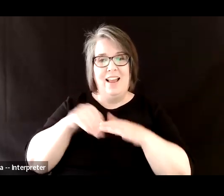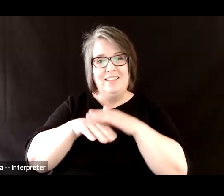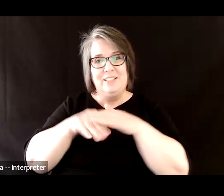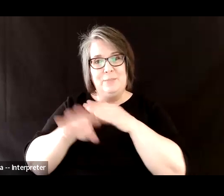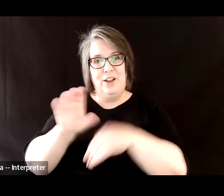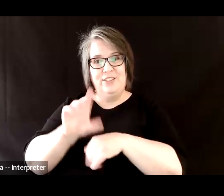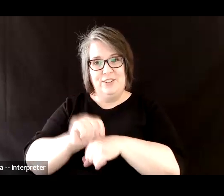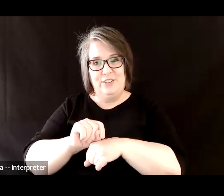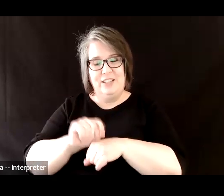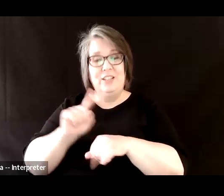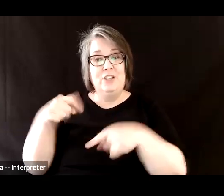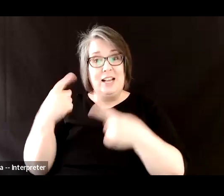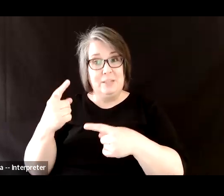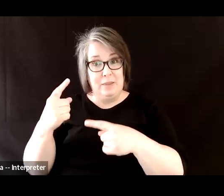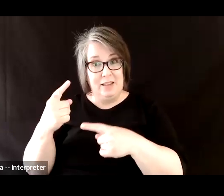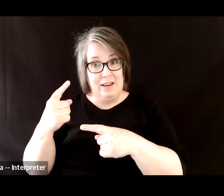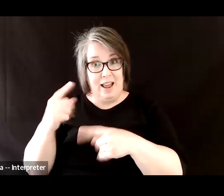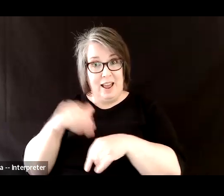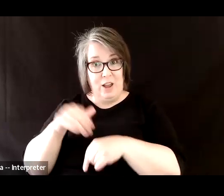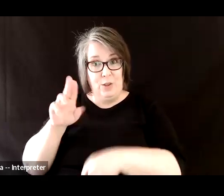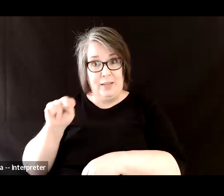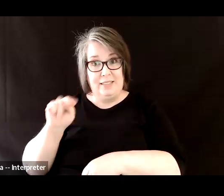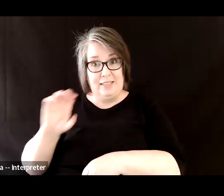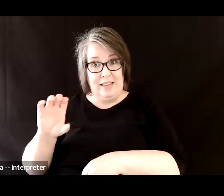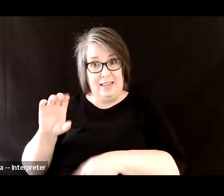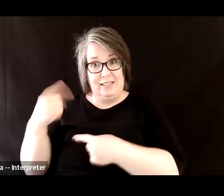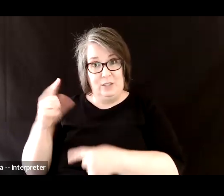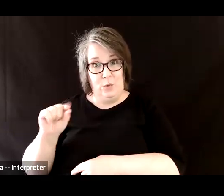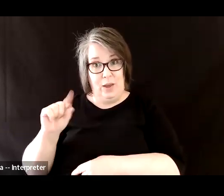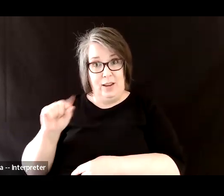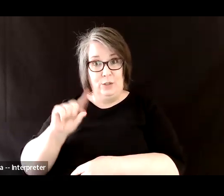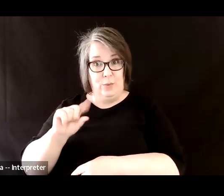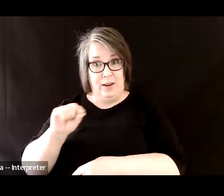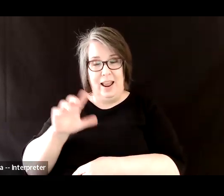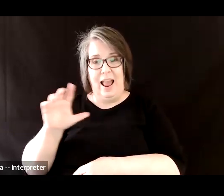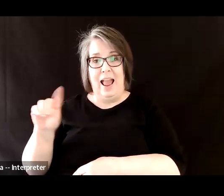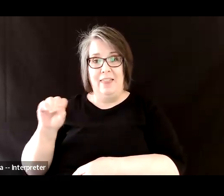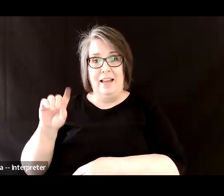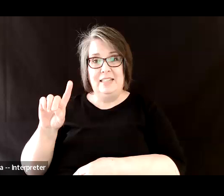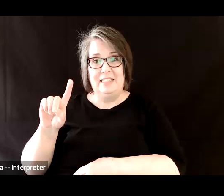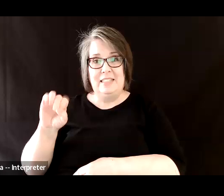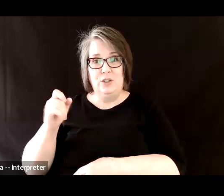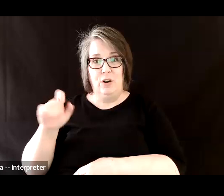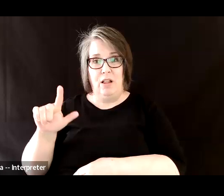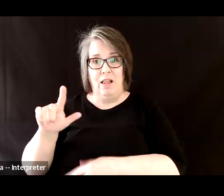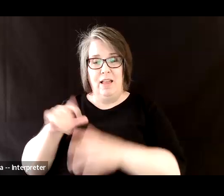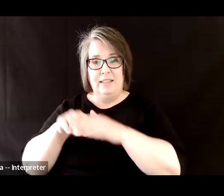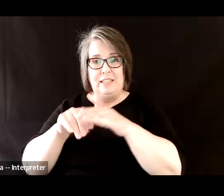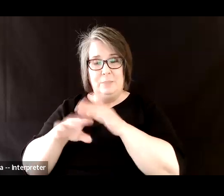She has been with UNC Chapel Hill since 2020 and the digital accessibility office and rose to the header of the office in 2023. -- head of the office in